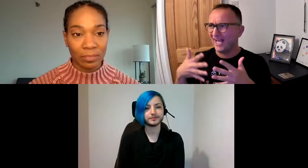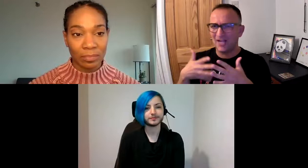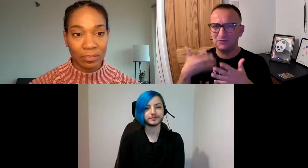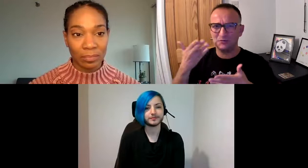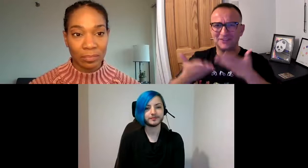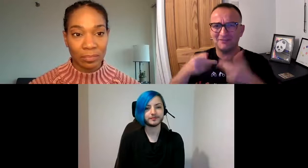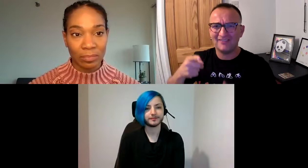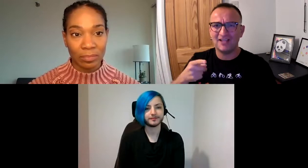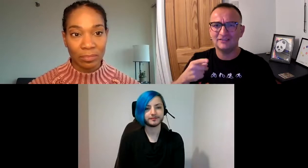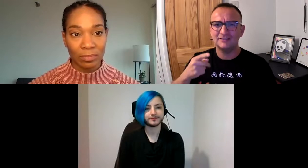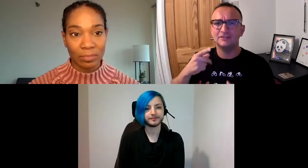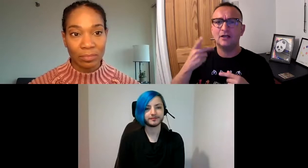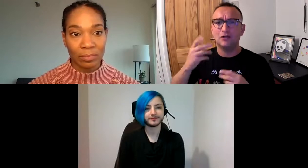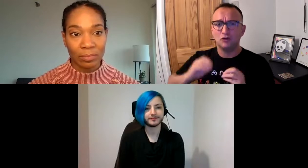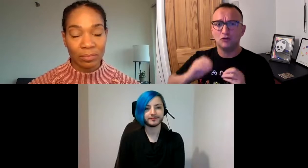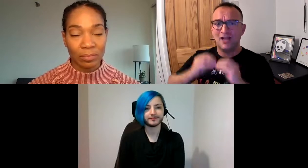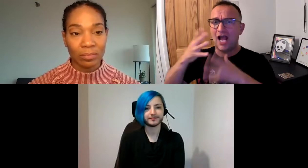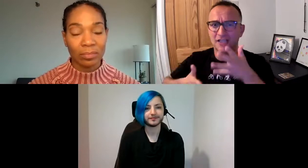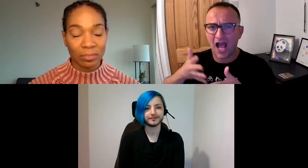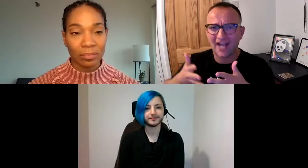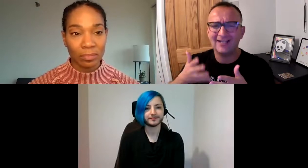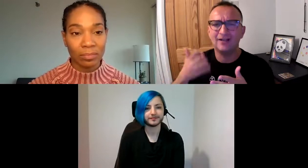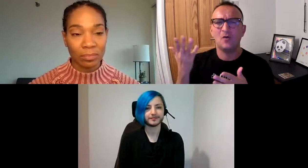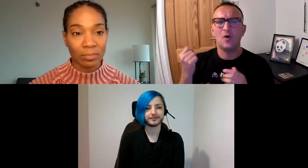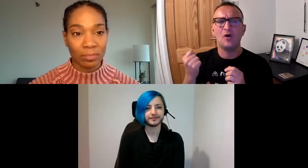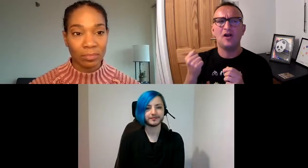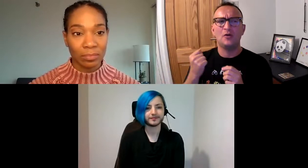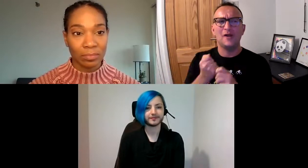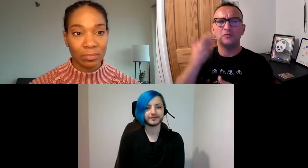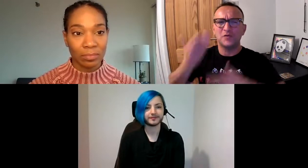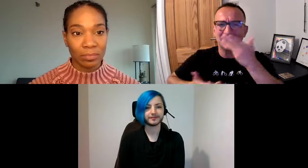or explain I think some deaf_people are wanting to have